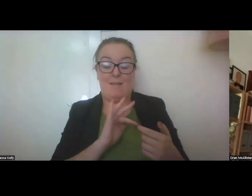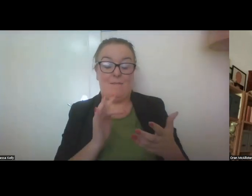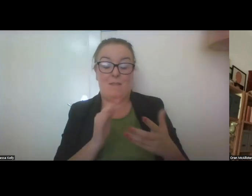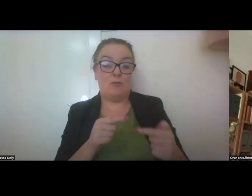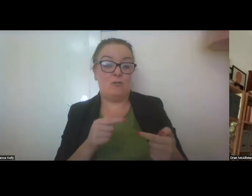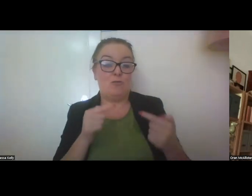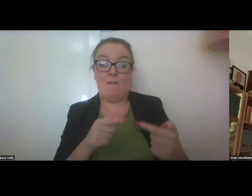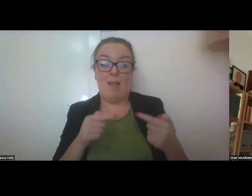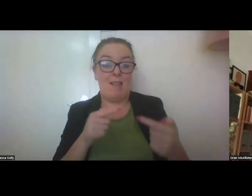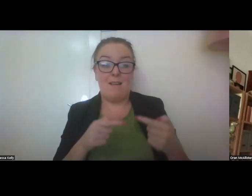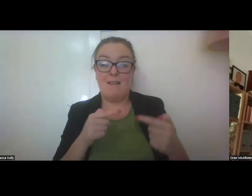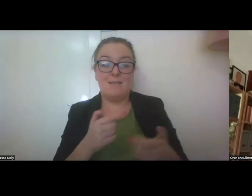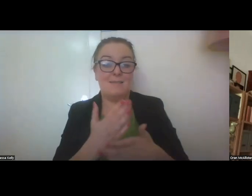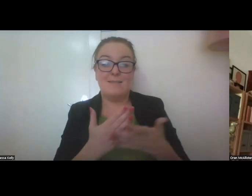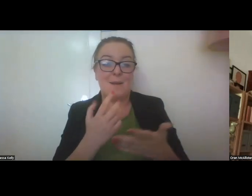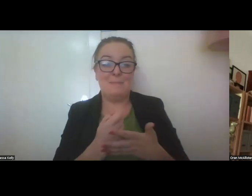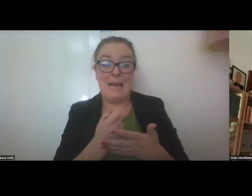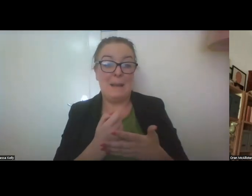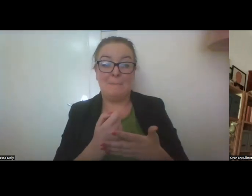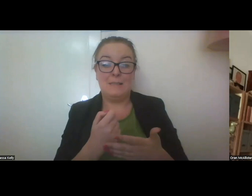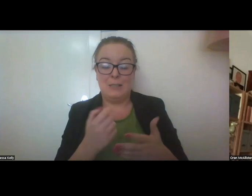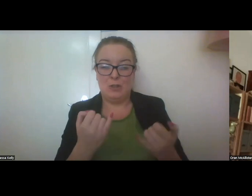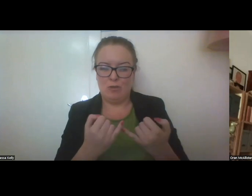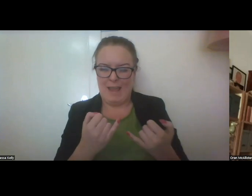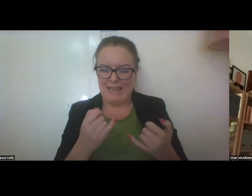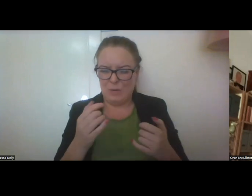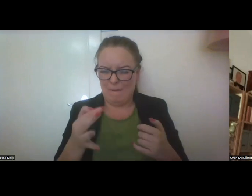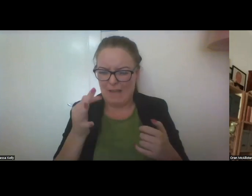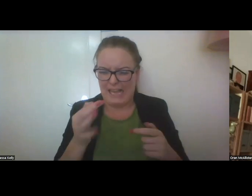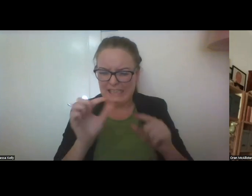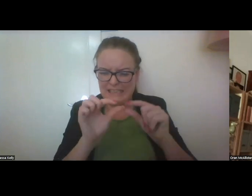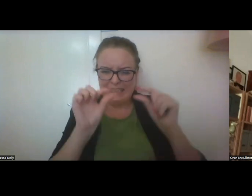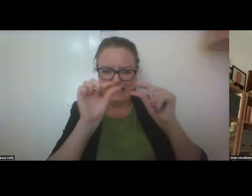finding the little tab that you need to click on inside the camera.